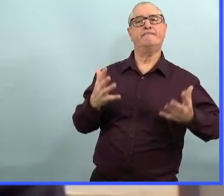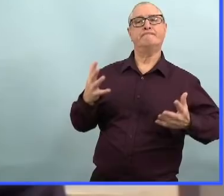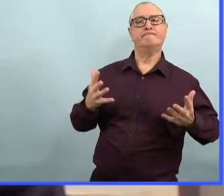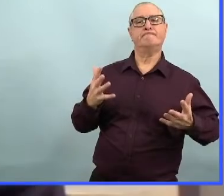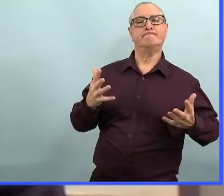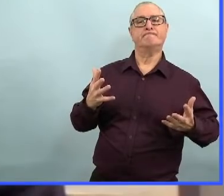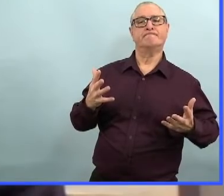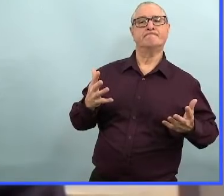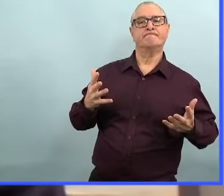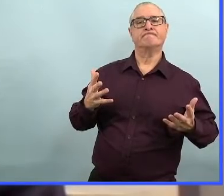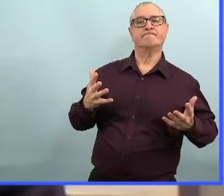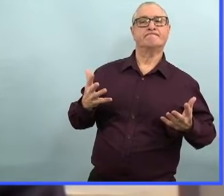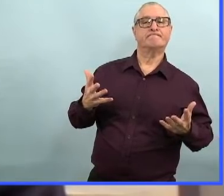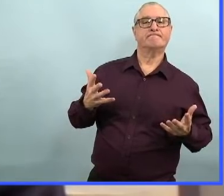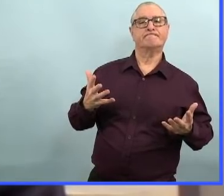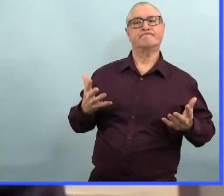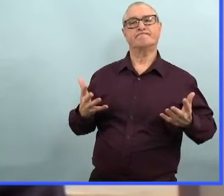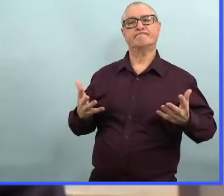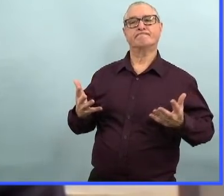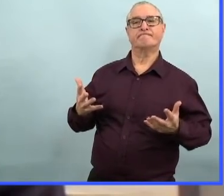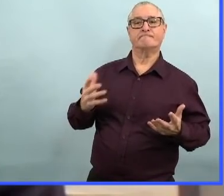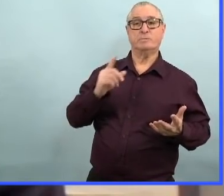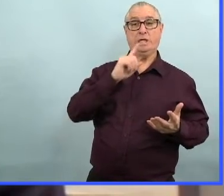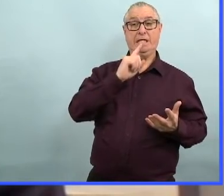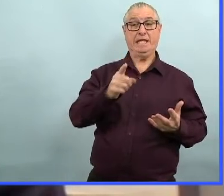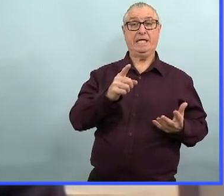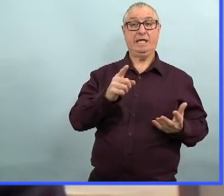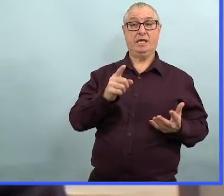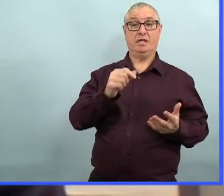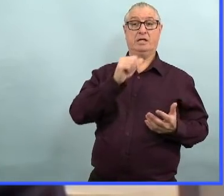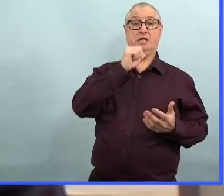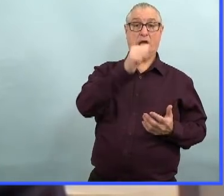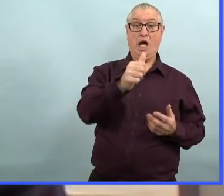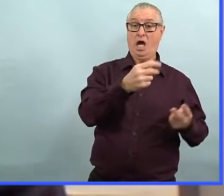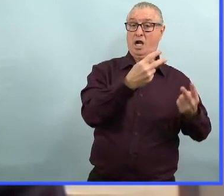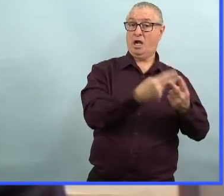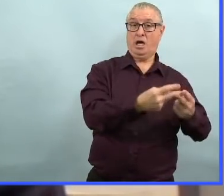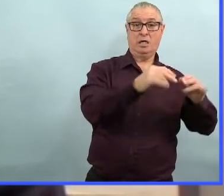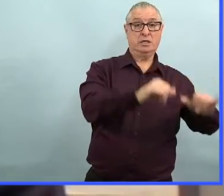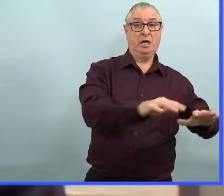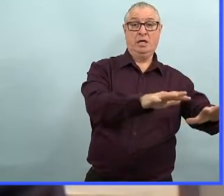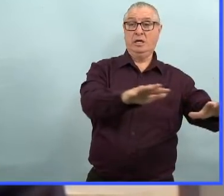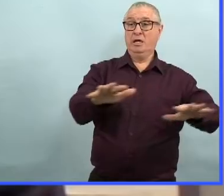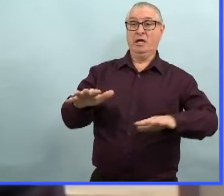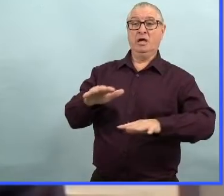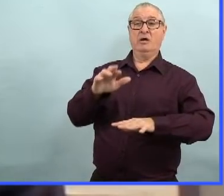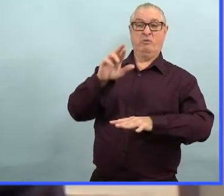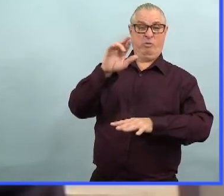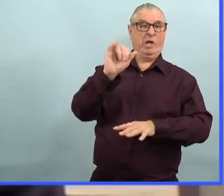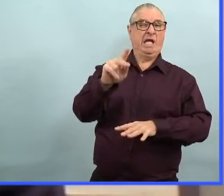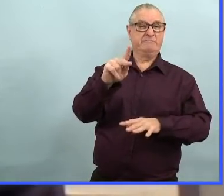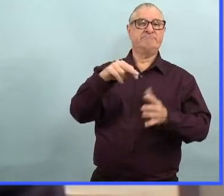uh to not lock down given that there is so much uncertainty related to hospitalization